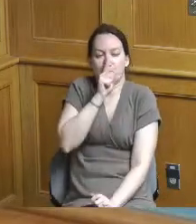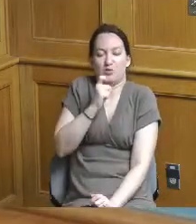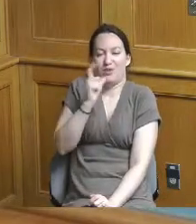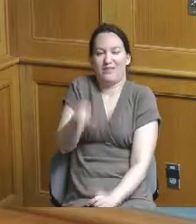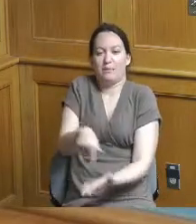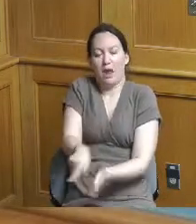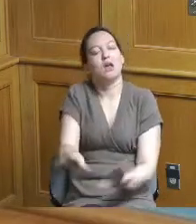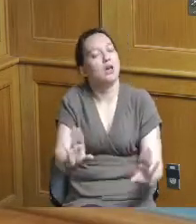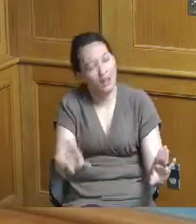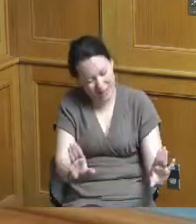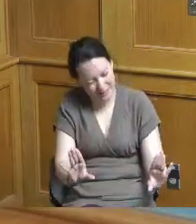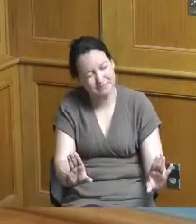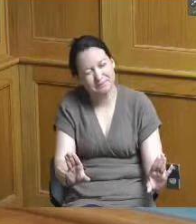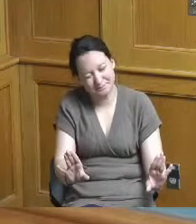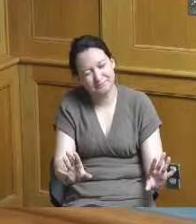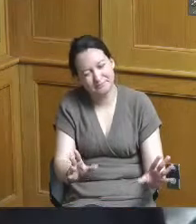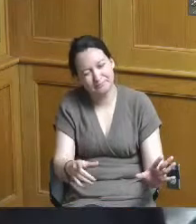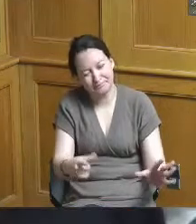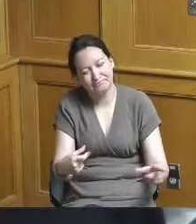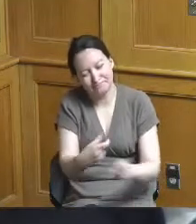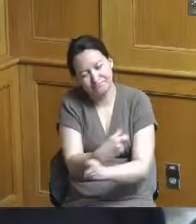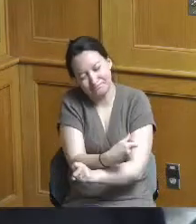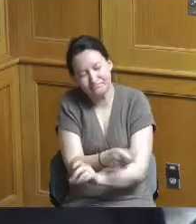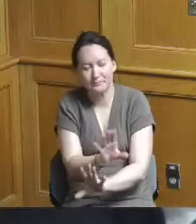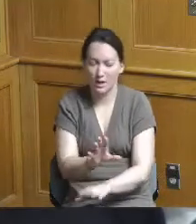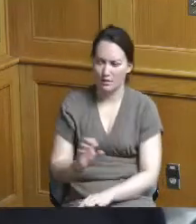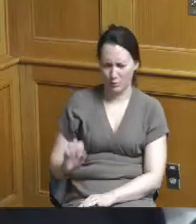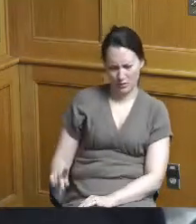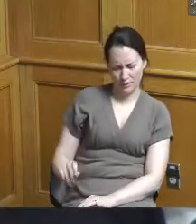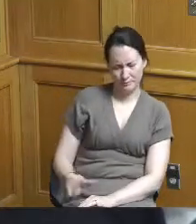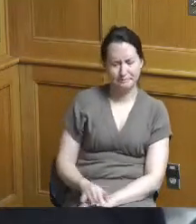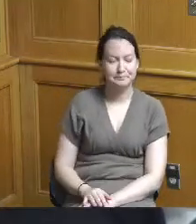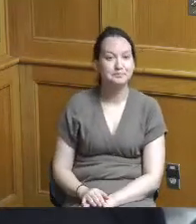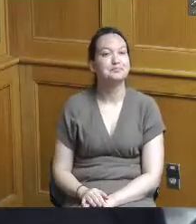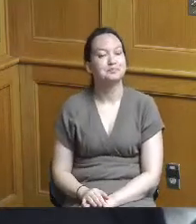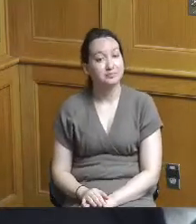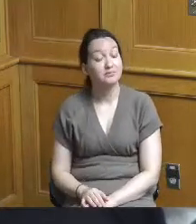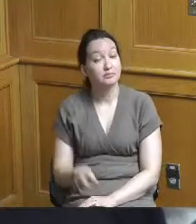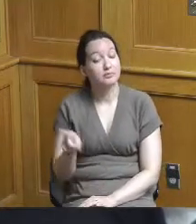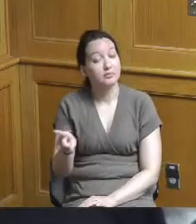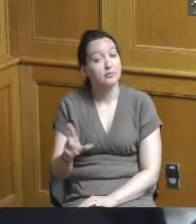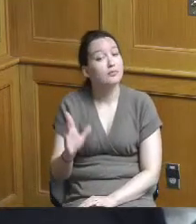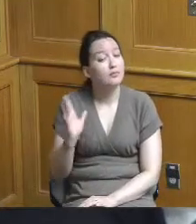no I think it was a little bit more complicated than that so okay that actually was one of the the